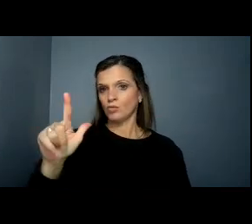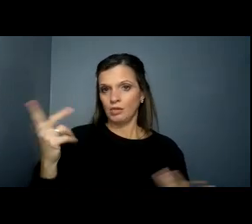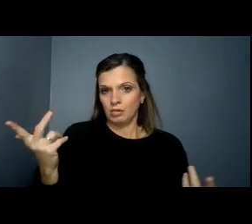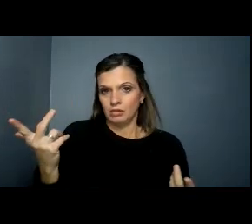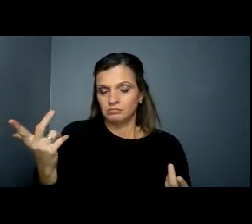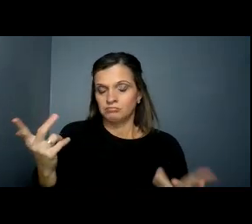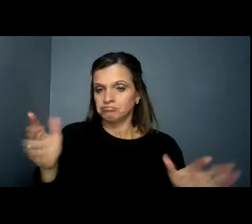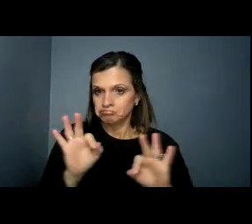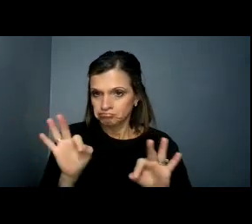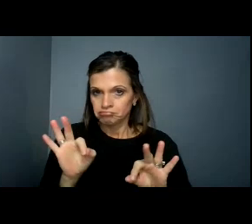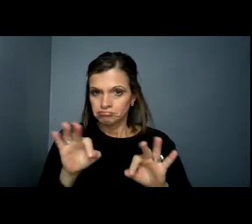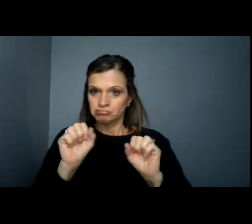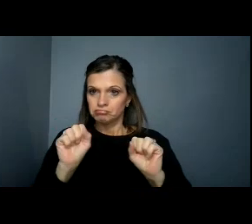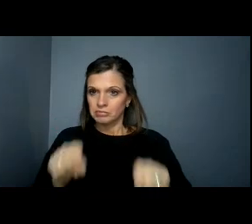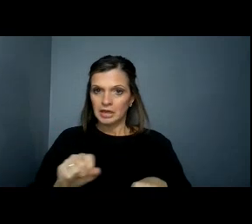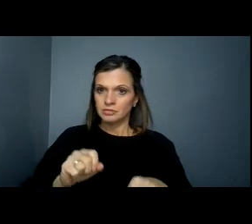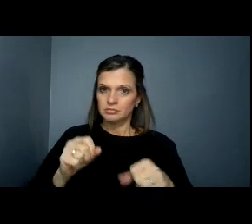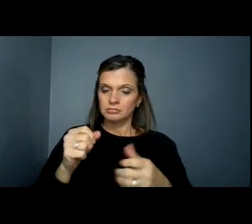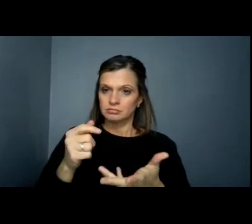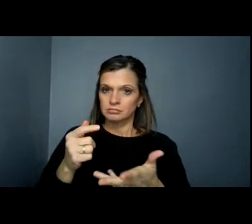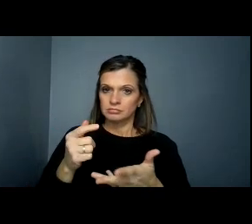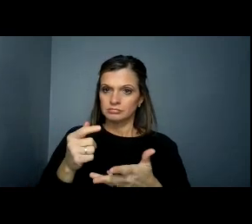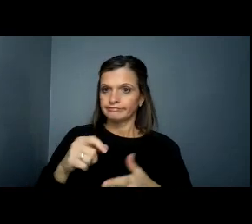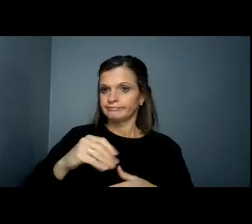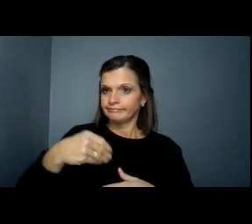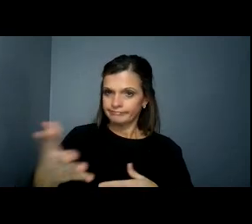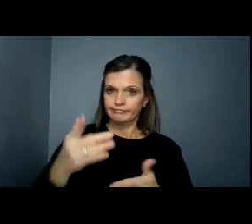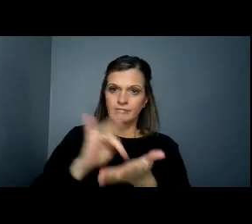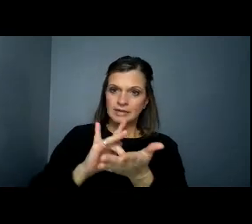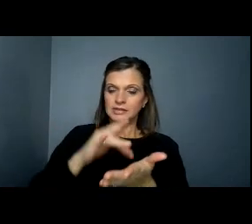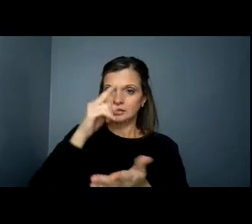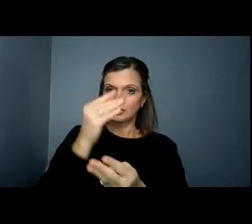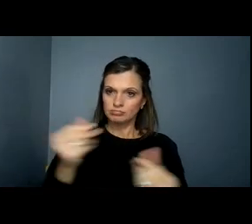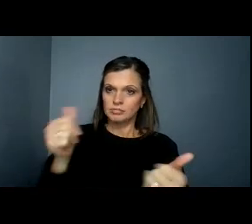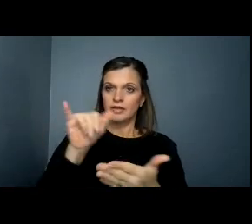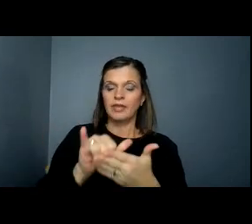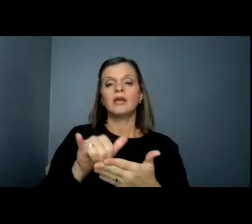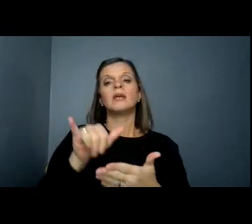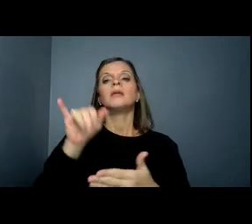Ear, nose and a ear, nose and throat specialist as quickly as possible.